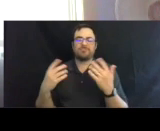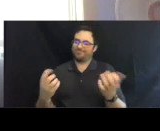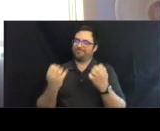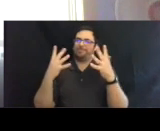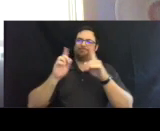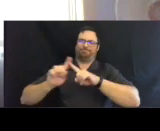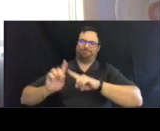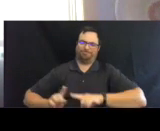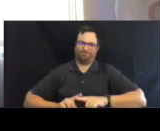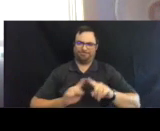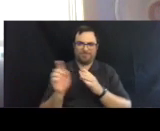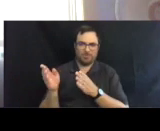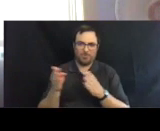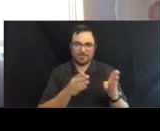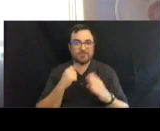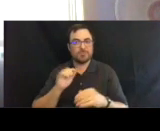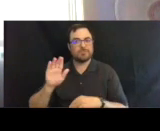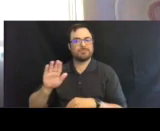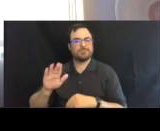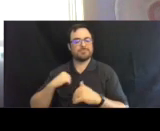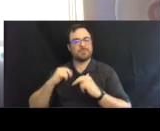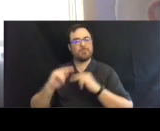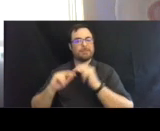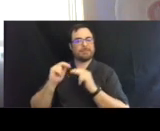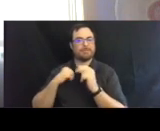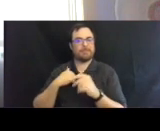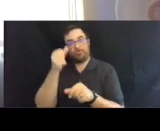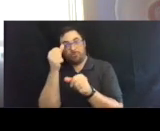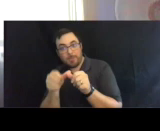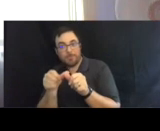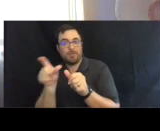build his ability to remember and repeat those phrases. So we've got